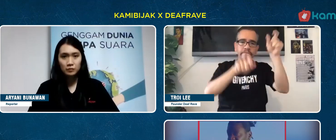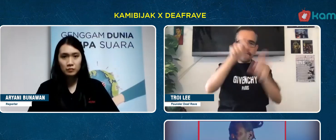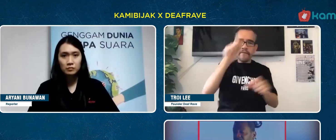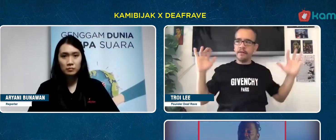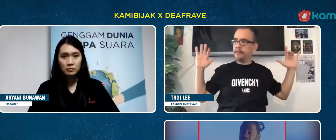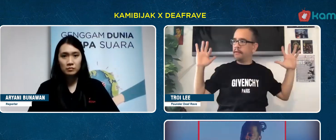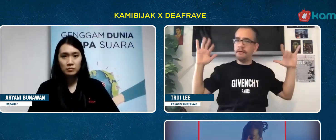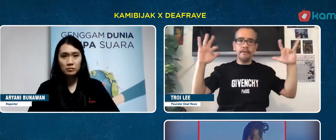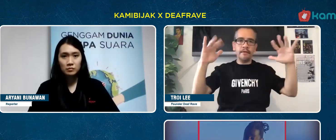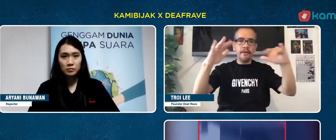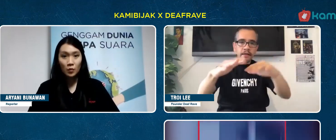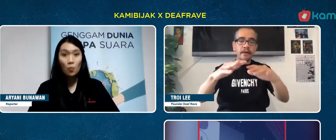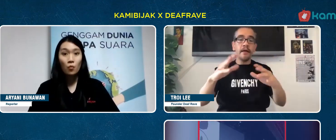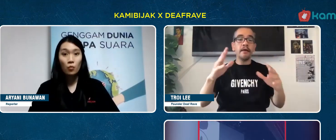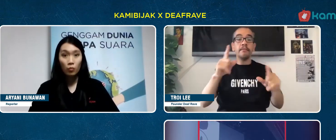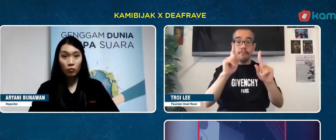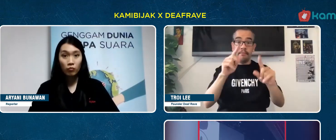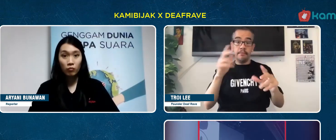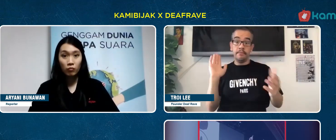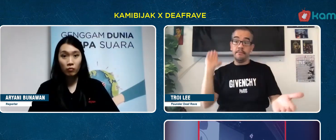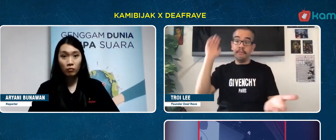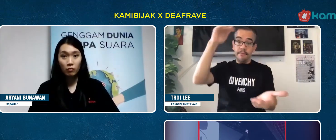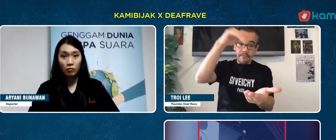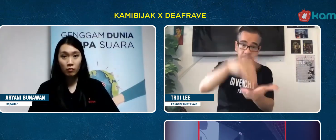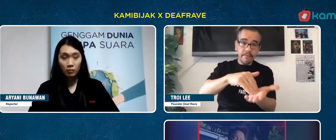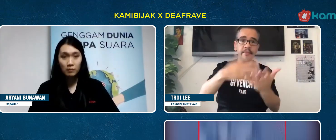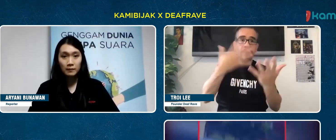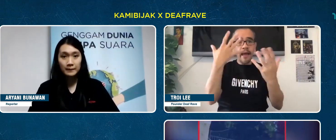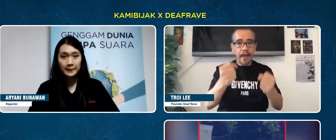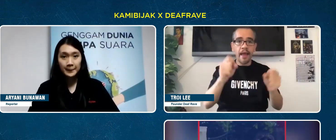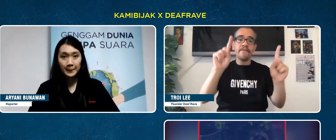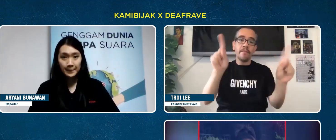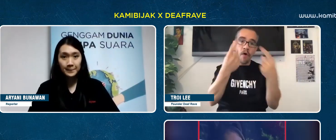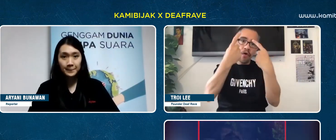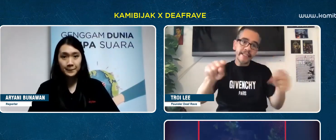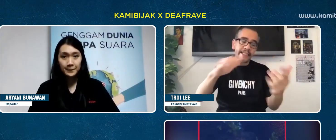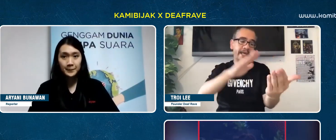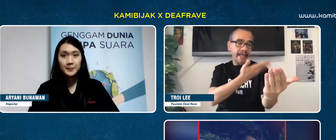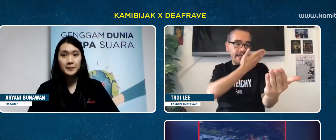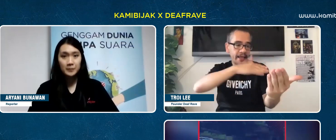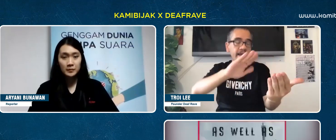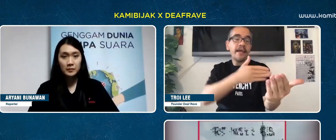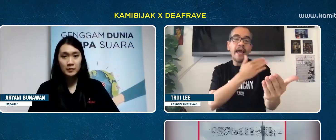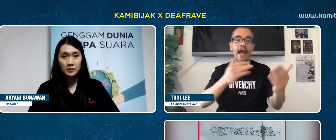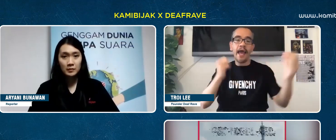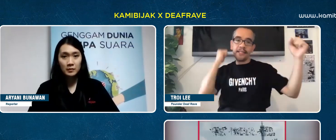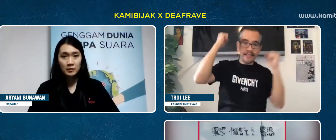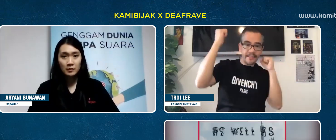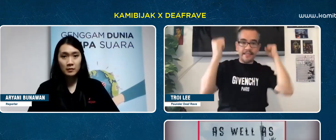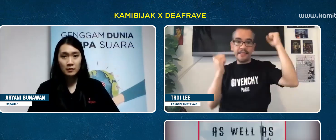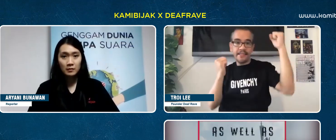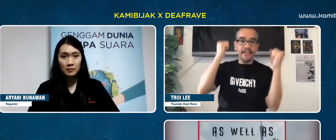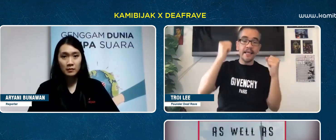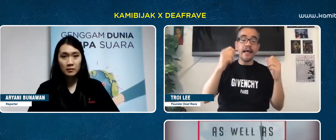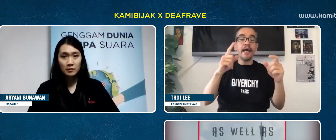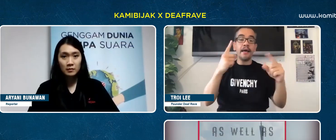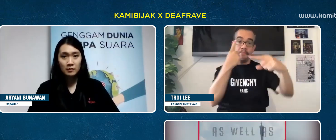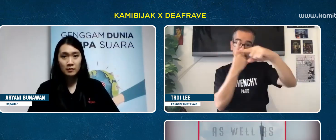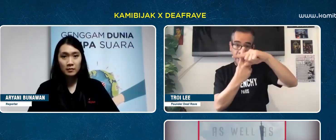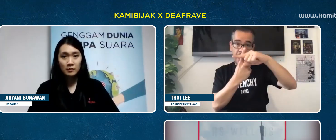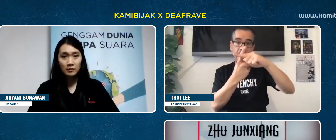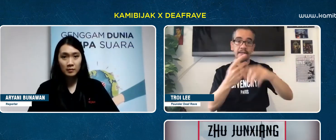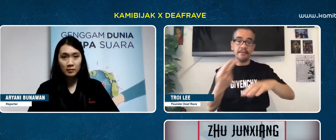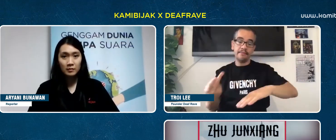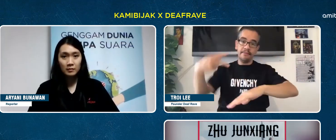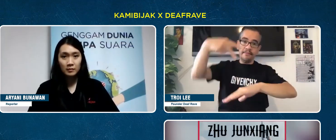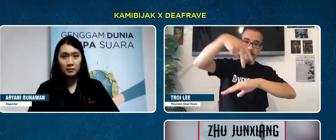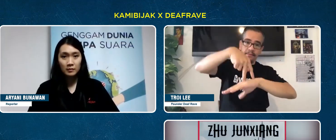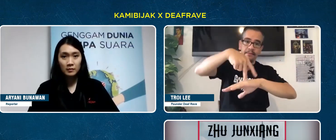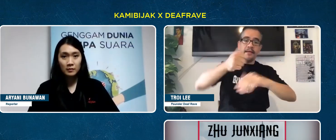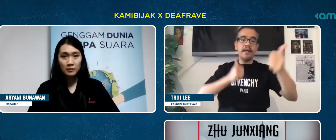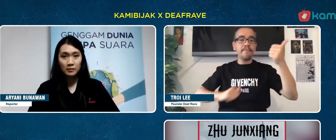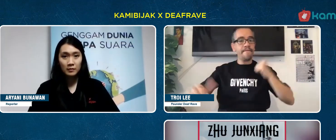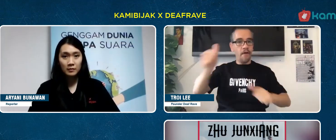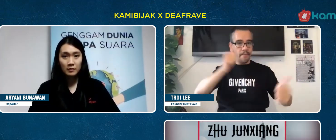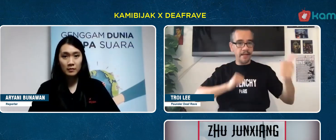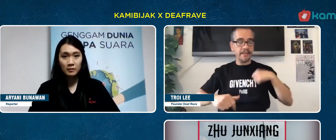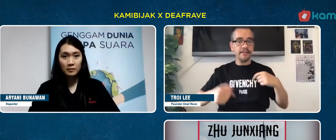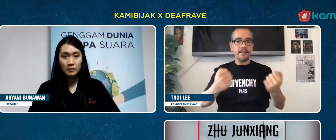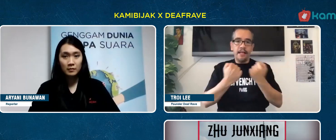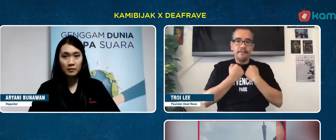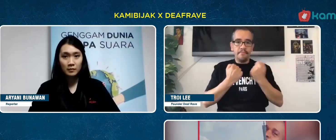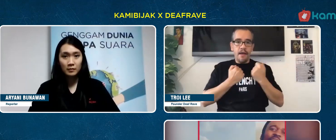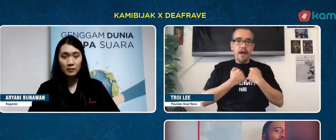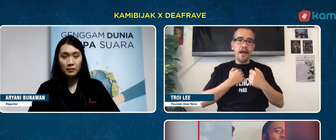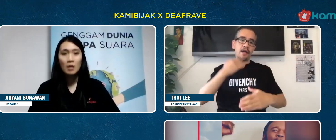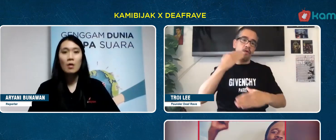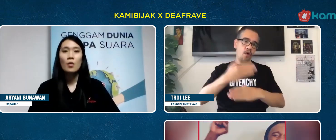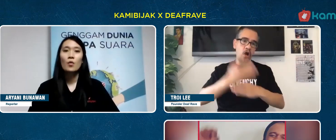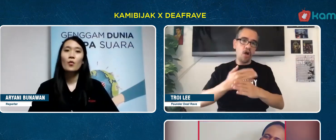with deaf people in music and performing arts.